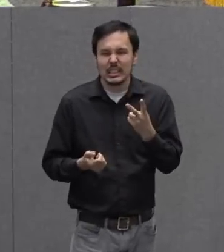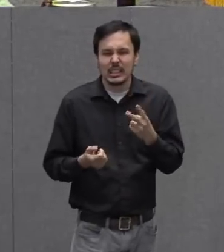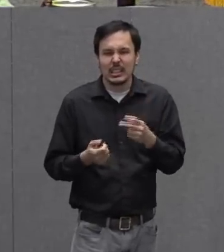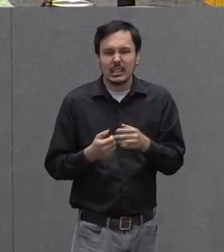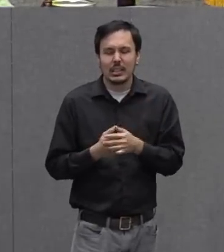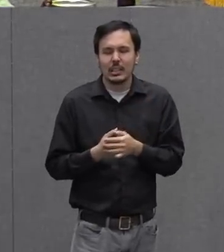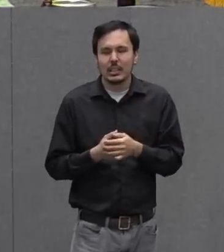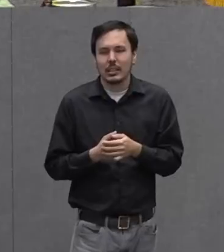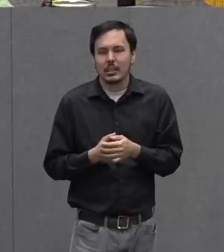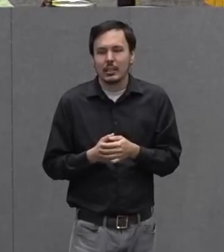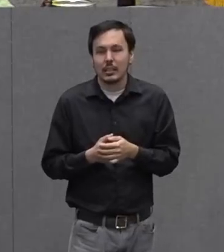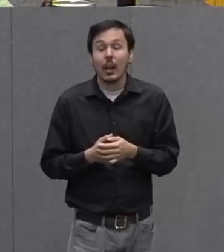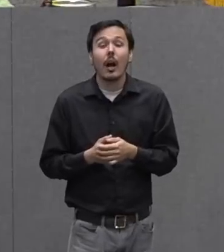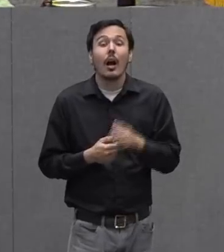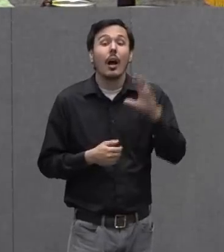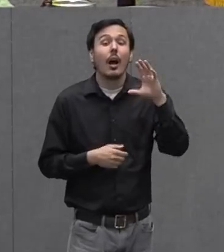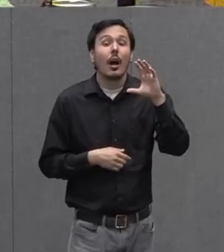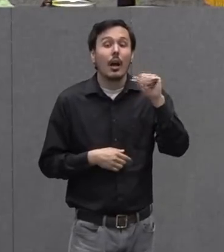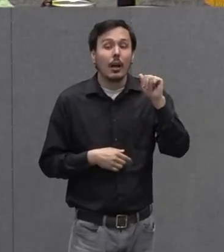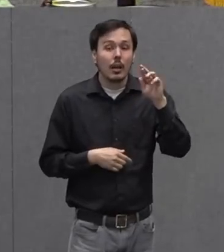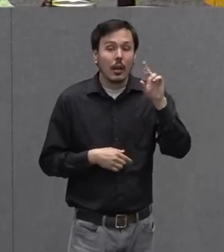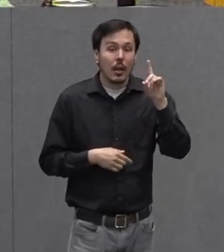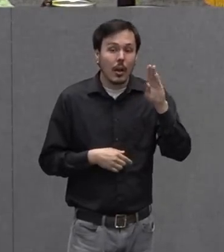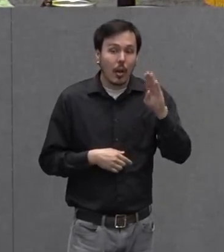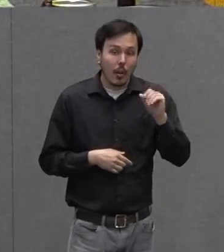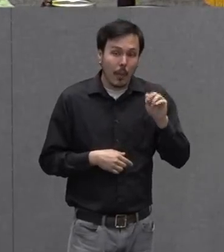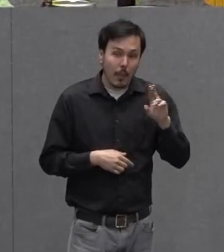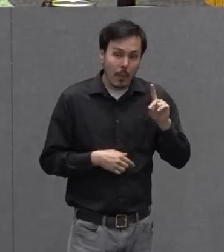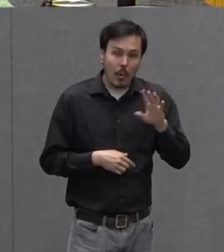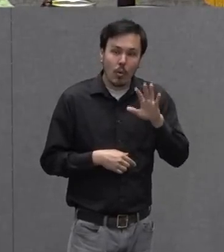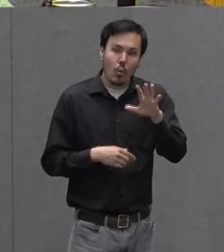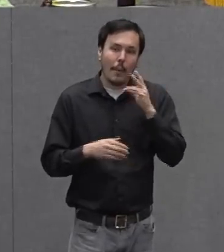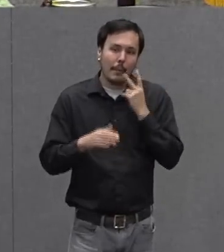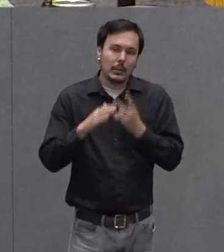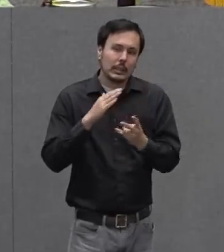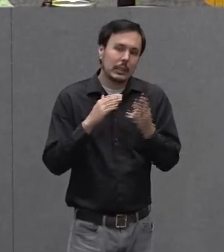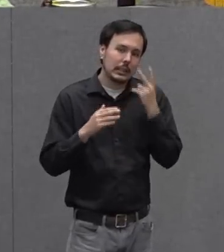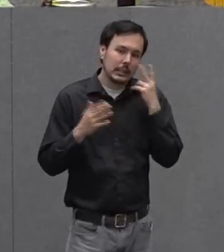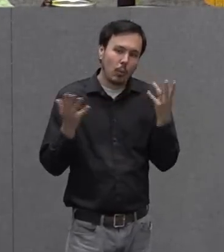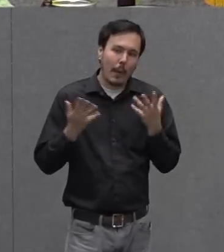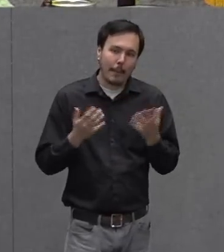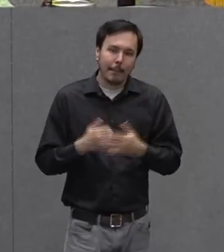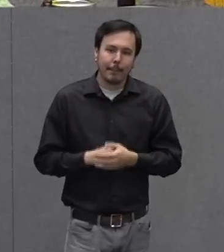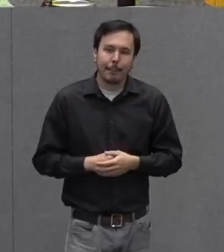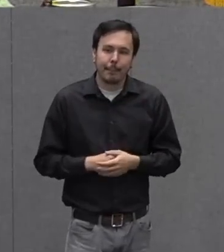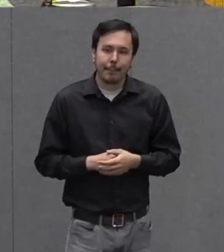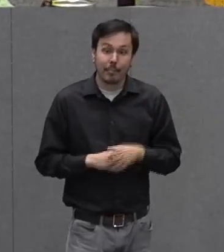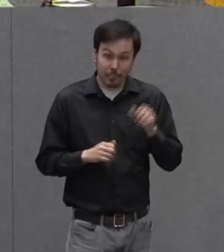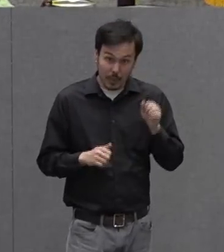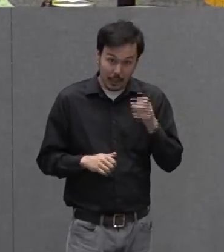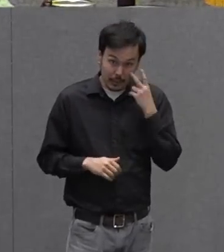What about cardboard? What do you predict will happen? Ready? Can you see the light shining?